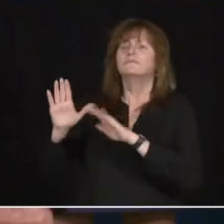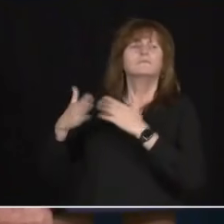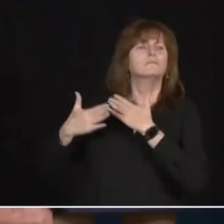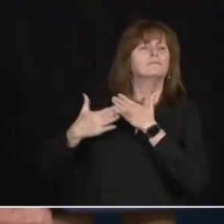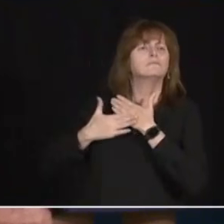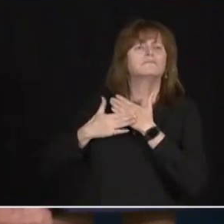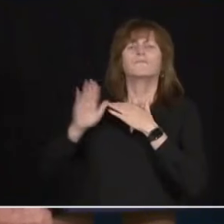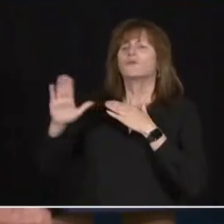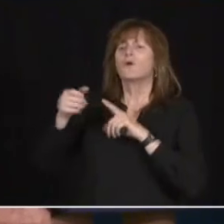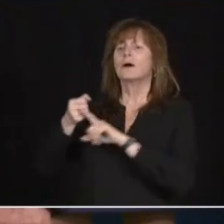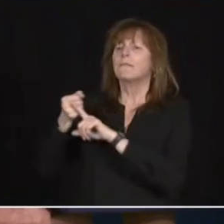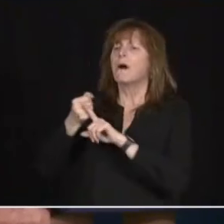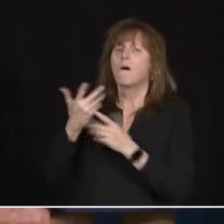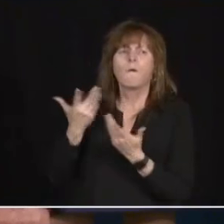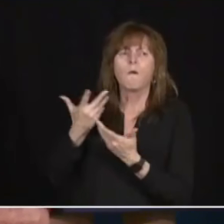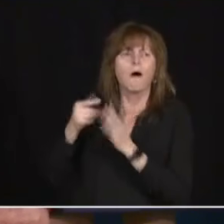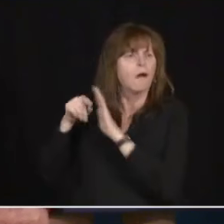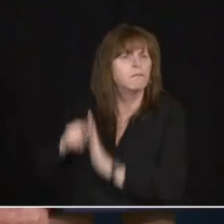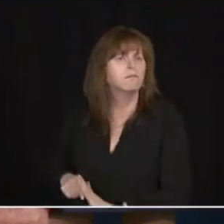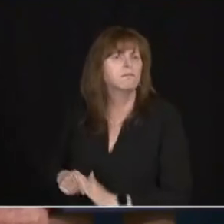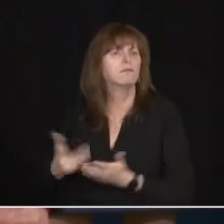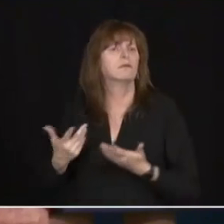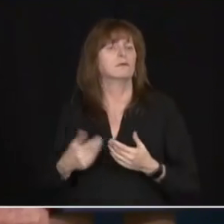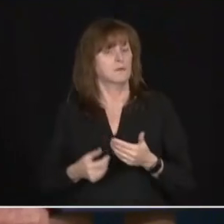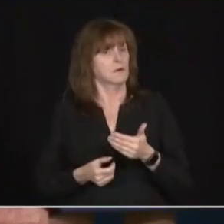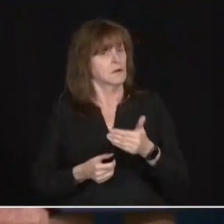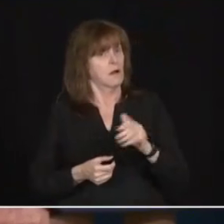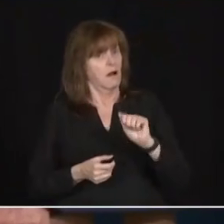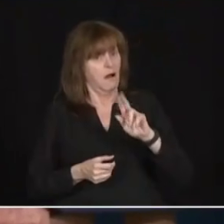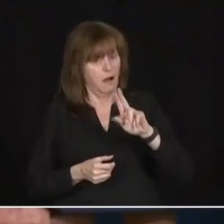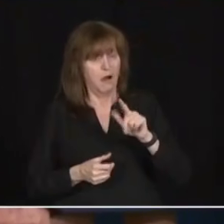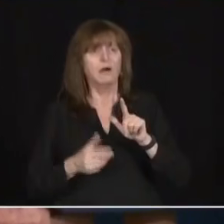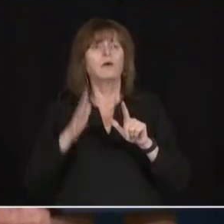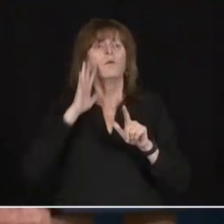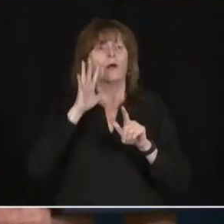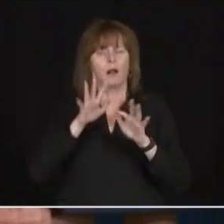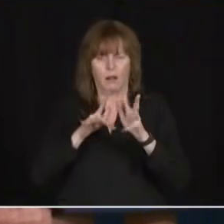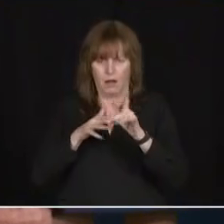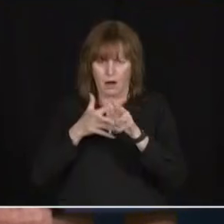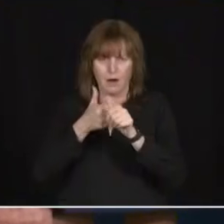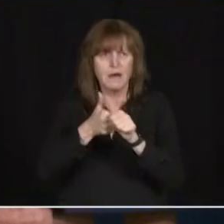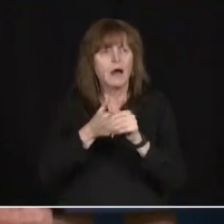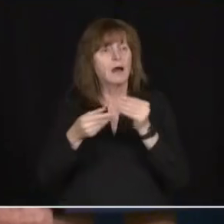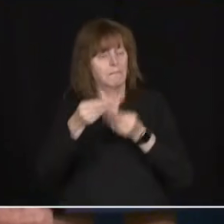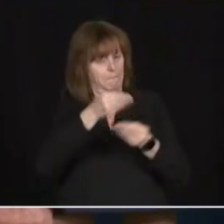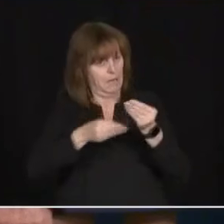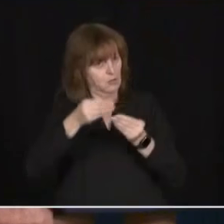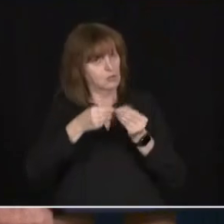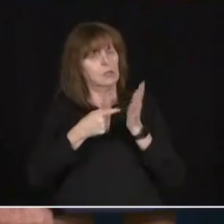You can be assure ed we review those on a regular basis and look as well to the private sector and their understanding of the